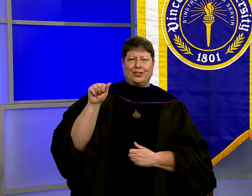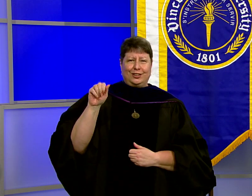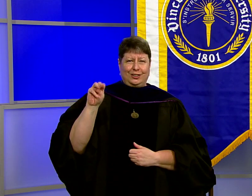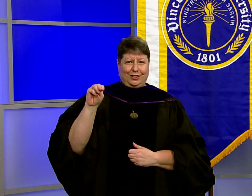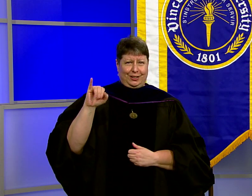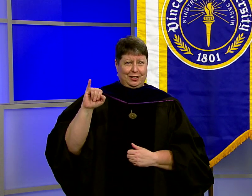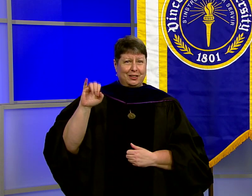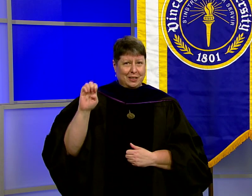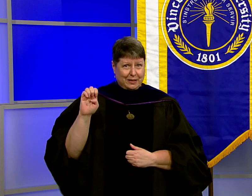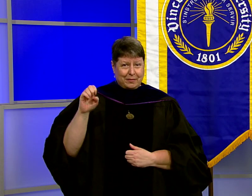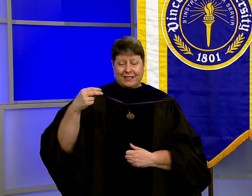jamie hadley